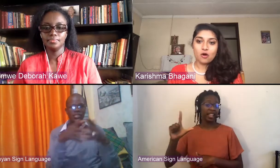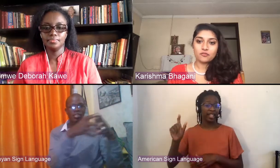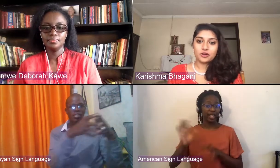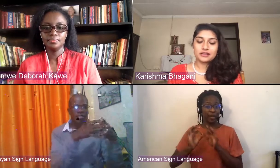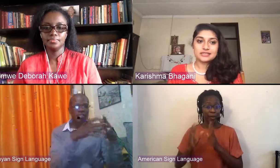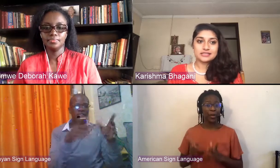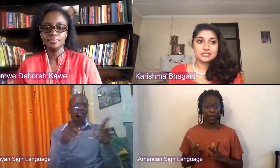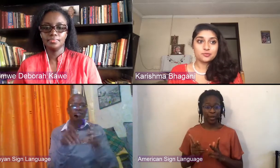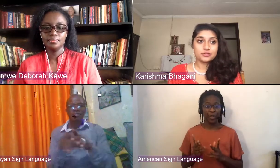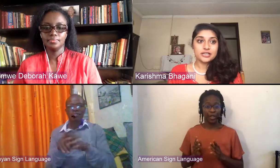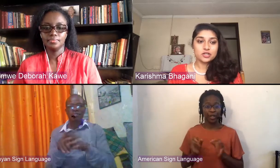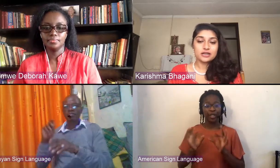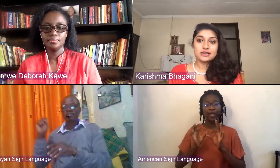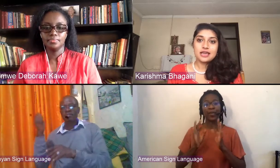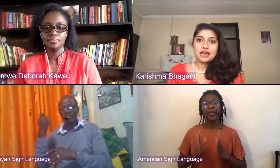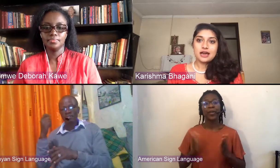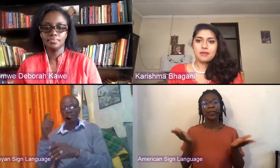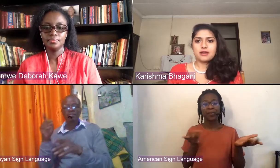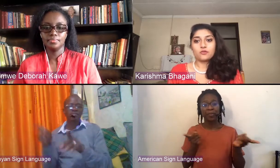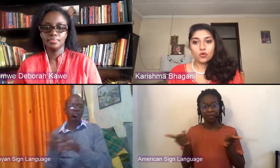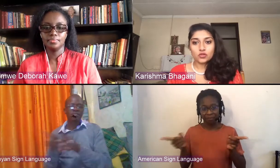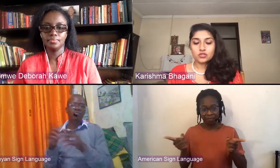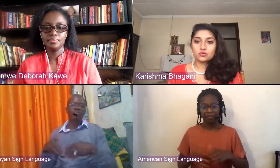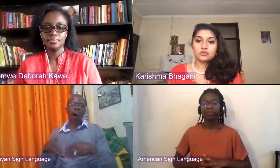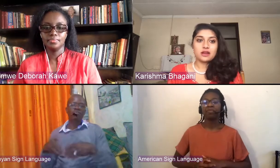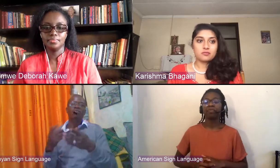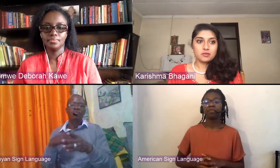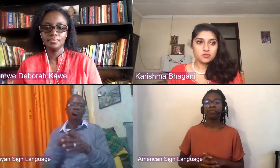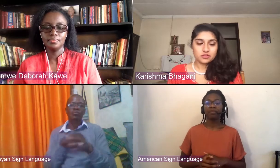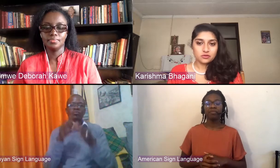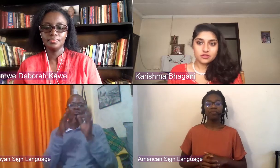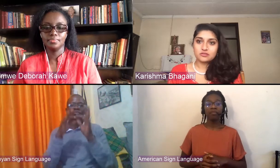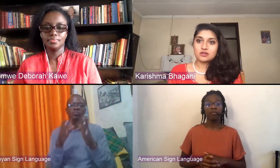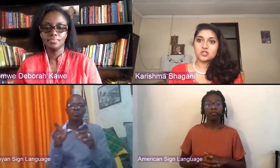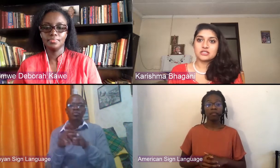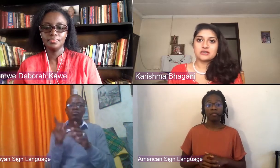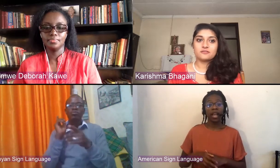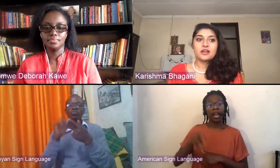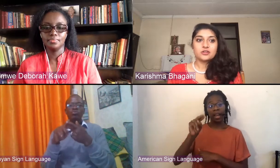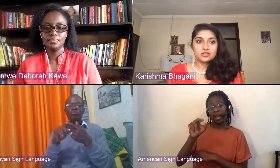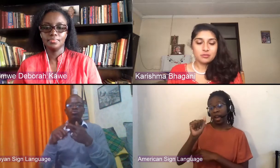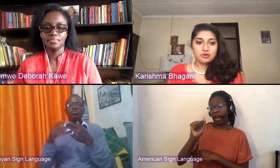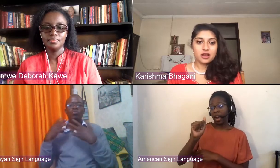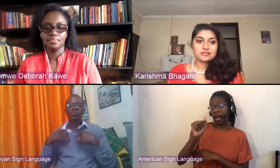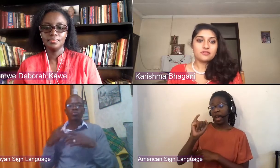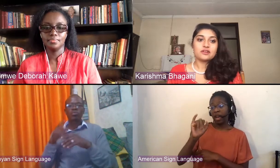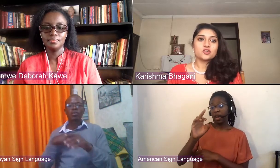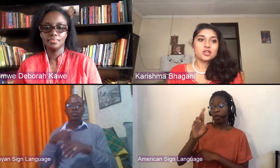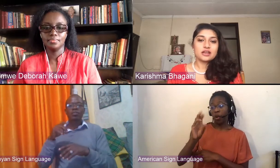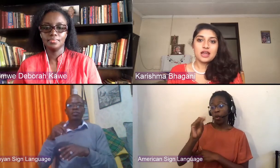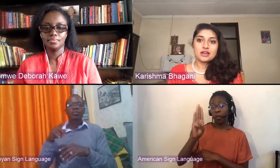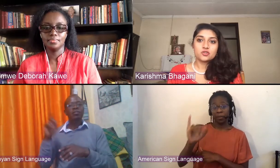and offering us this interpretation. And of course, to the Nairobi Musical Theater Initiative Tebere Arts Foundation and